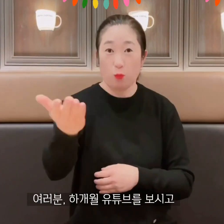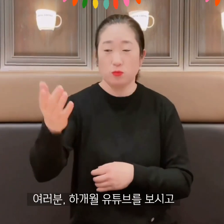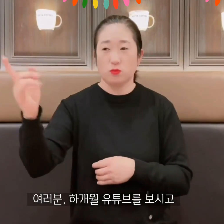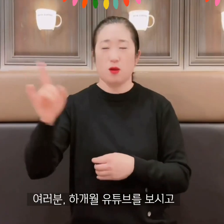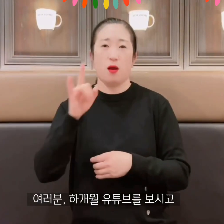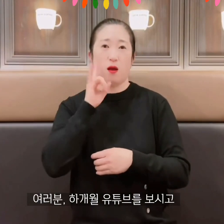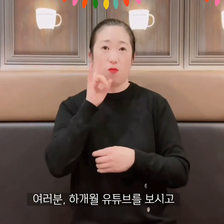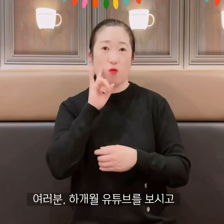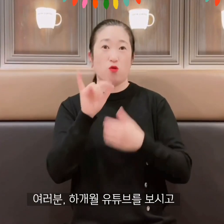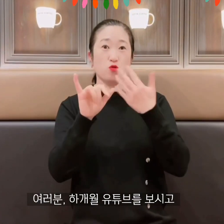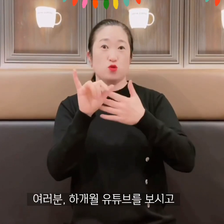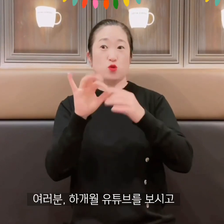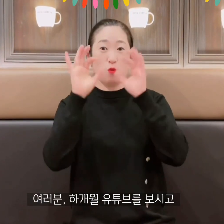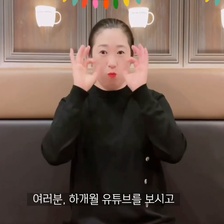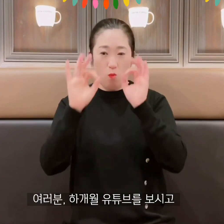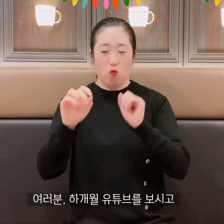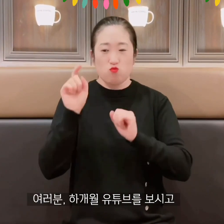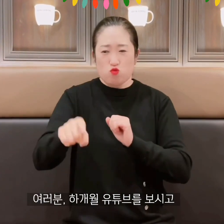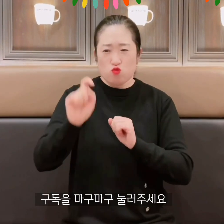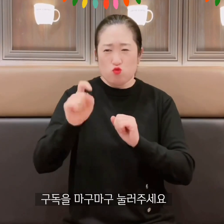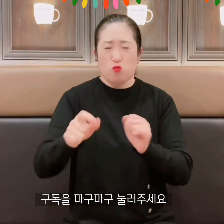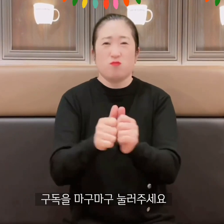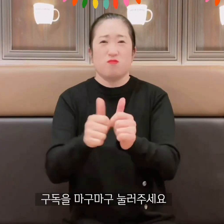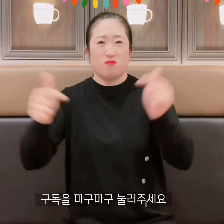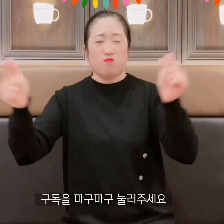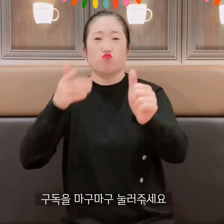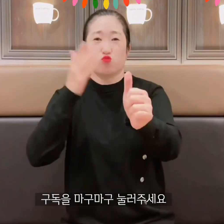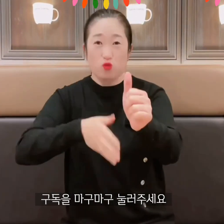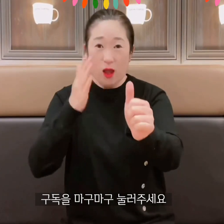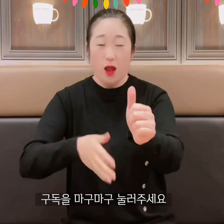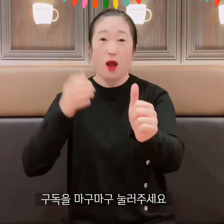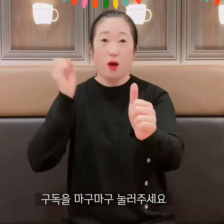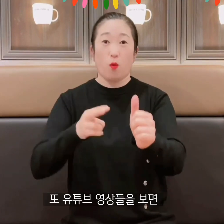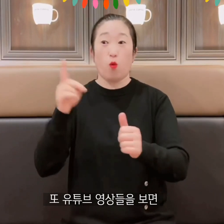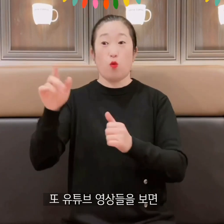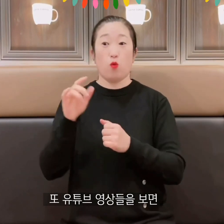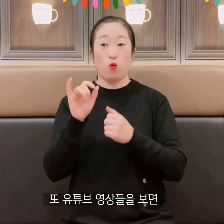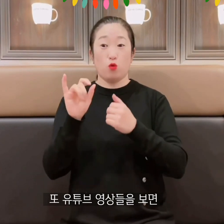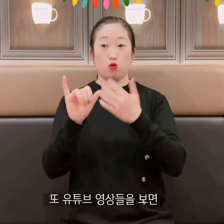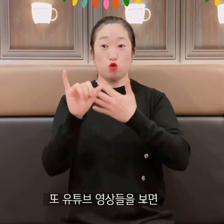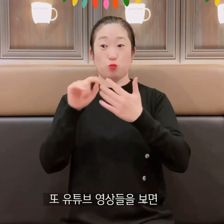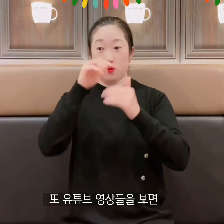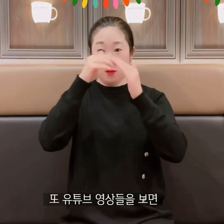Everyone, please watch her YouTube and subscribe a lot.